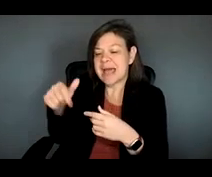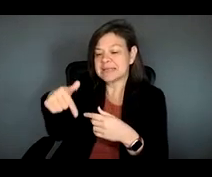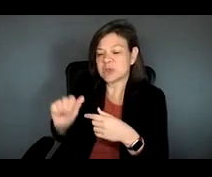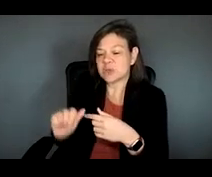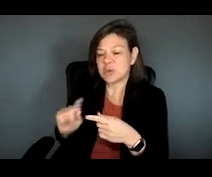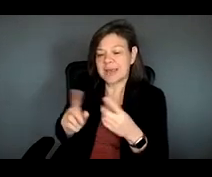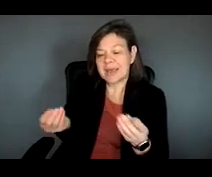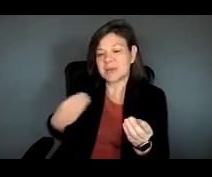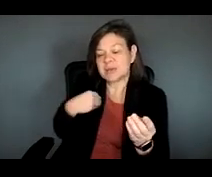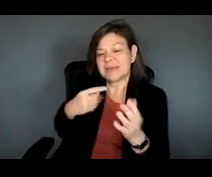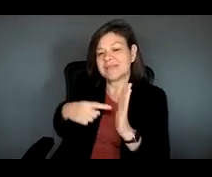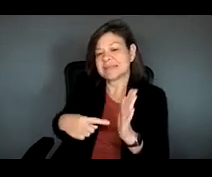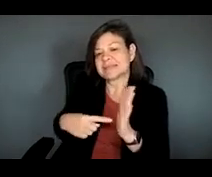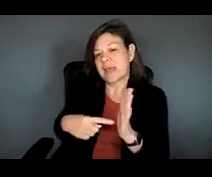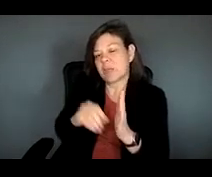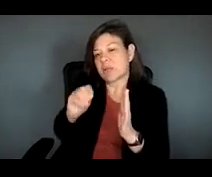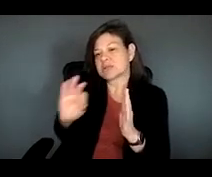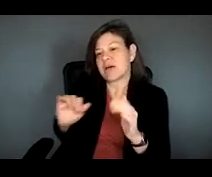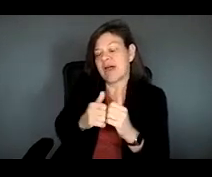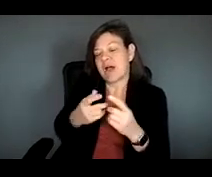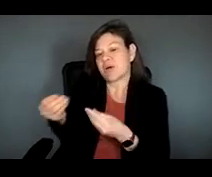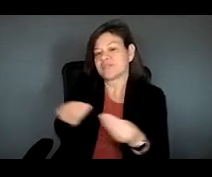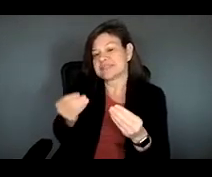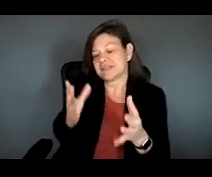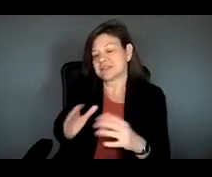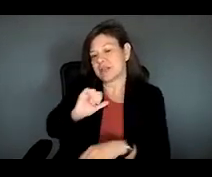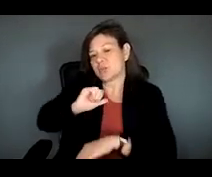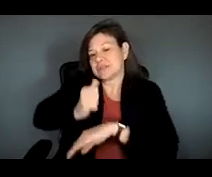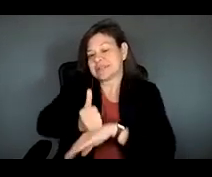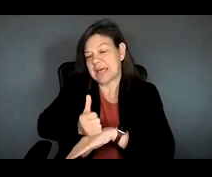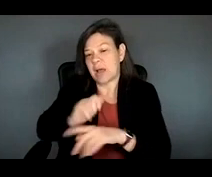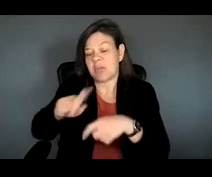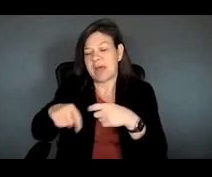give some examples how a facilitator might set up and wrap up a Think Tank session?"